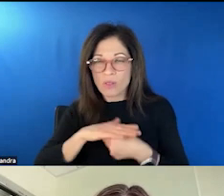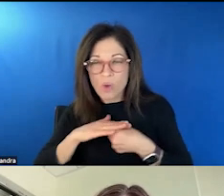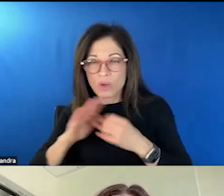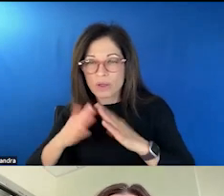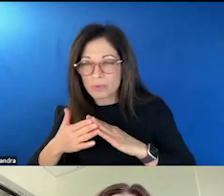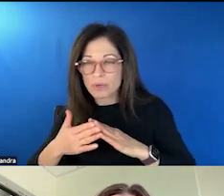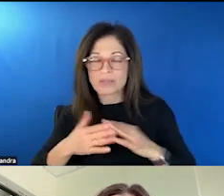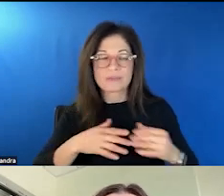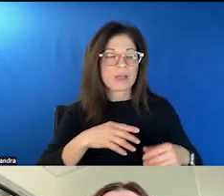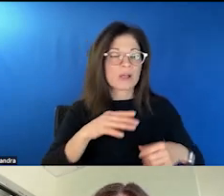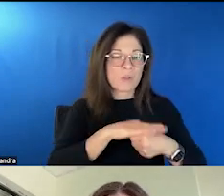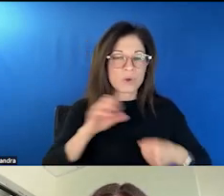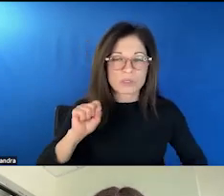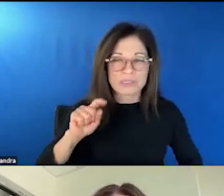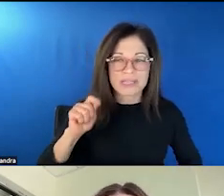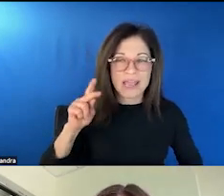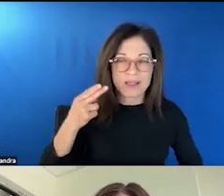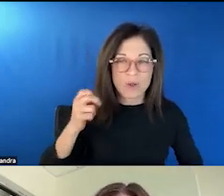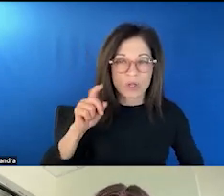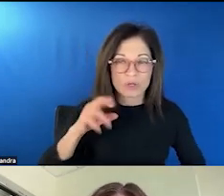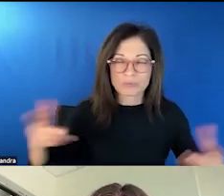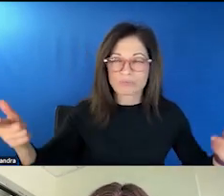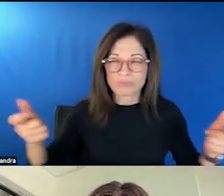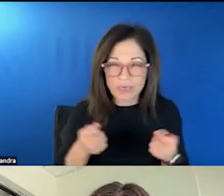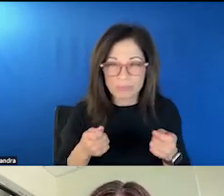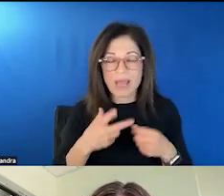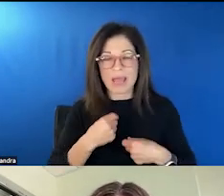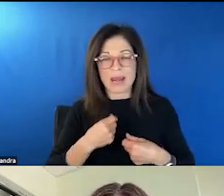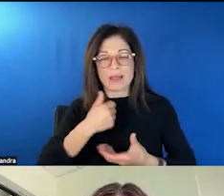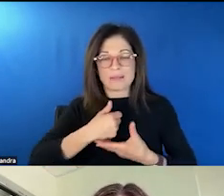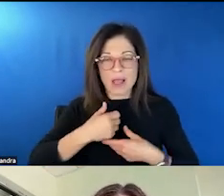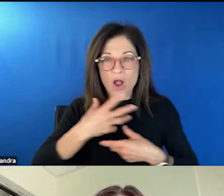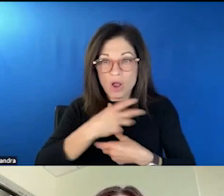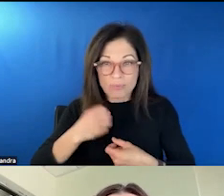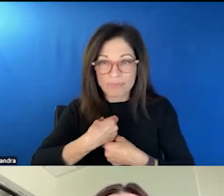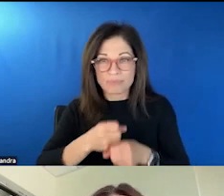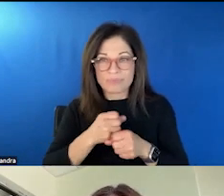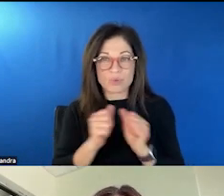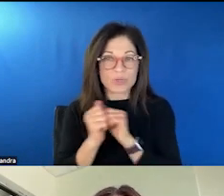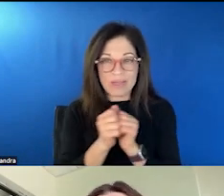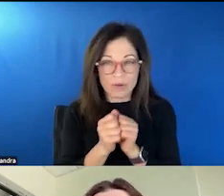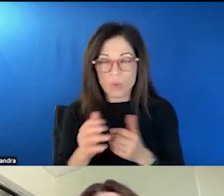TOGETHER AND CO-PRODUCE FROM THE GROUND UP. WHATEVER THEY